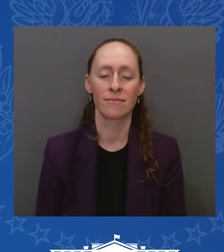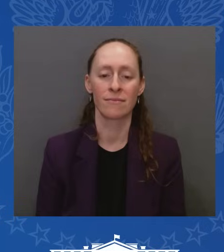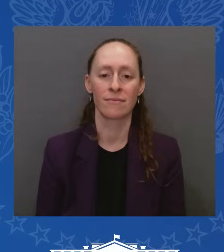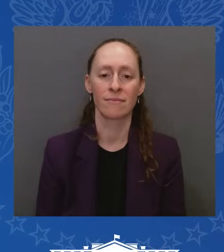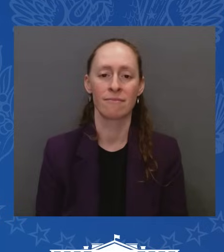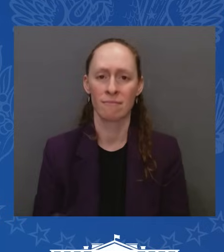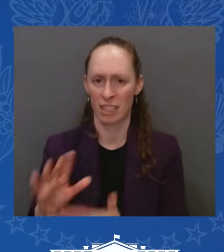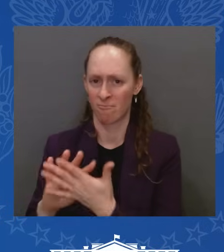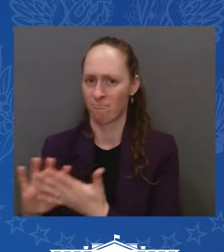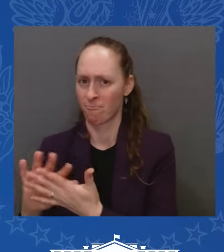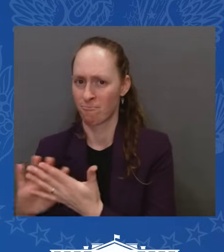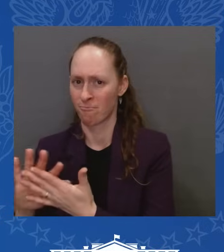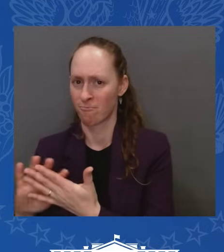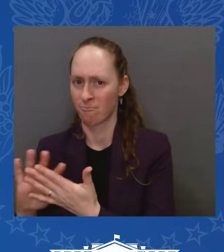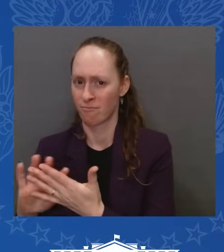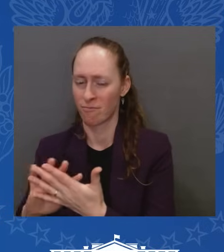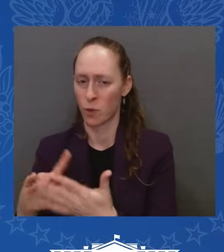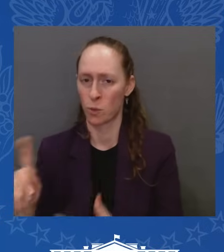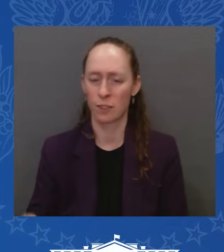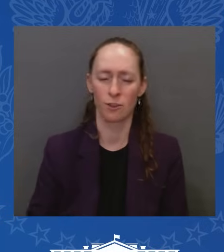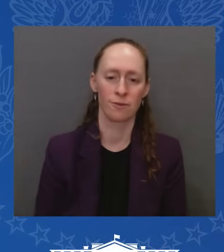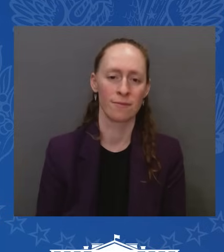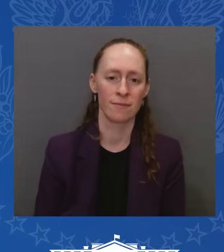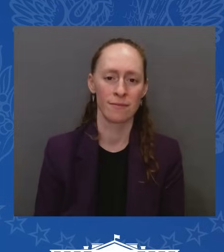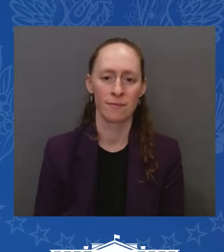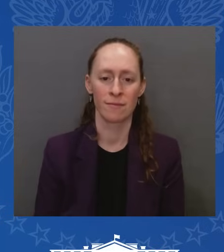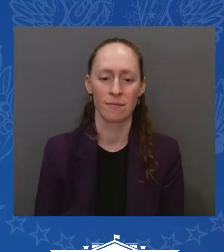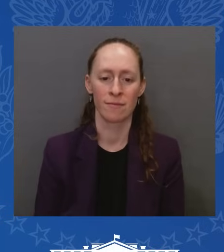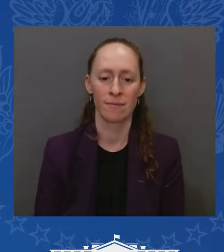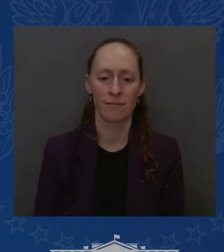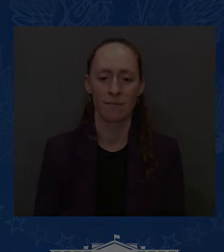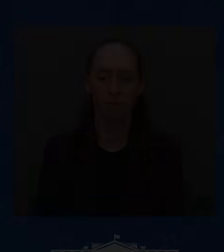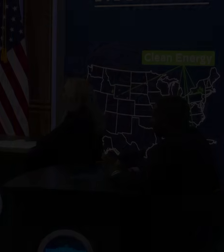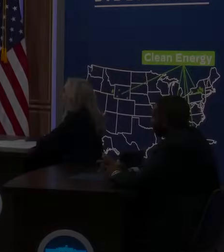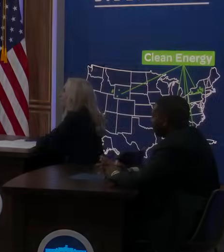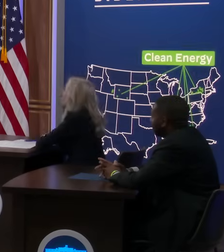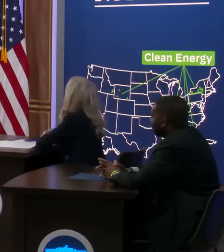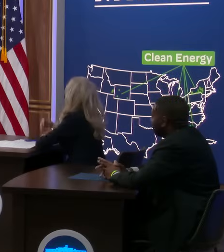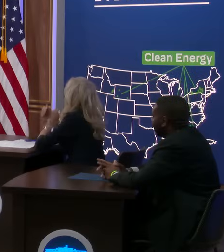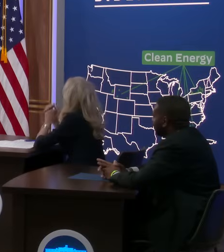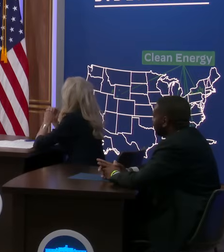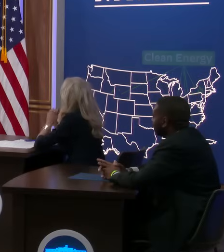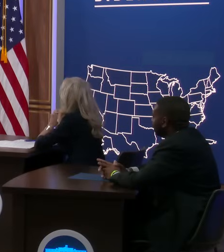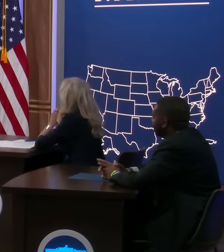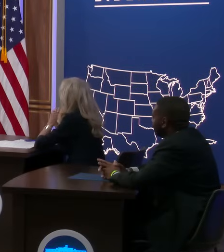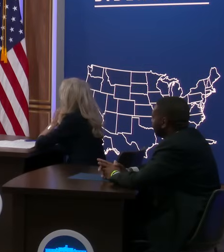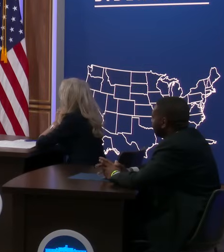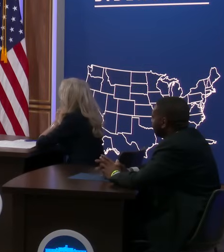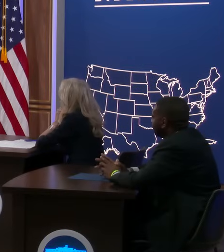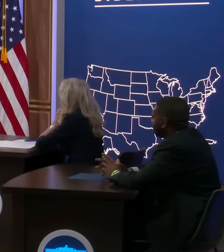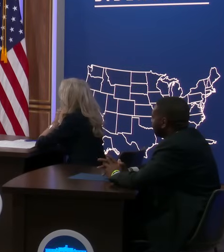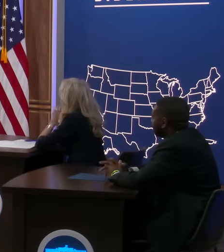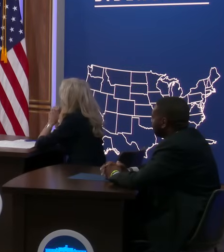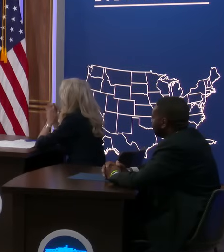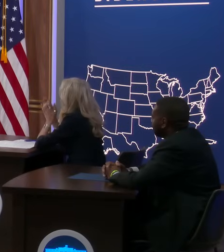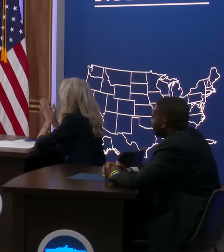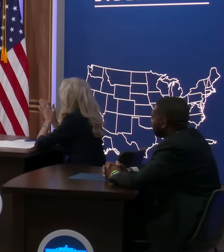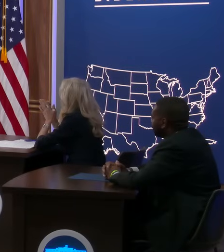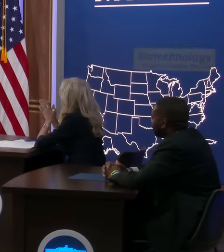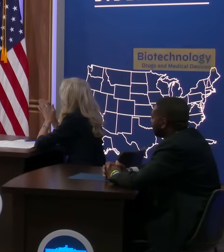The Press: Any comment on the new hostages that were just released? The Press: Has there been any progress on that front, Mr. President? The President: Secretary Raimondo: Hello, everybody. Good afternoon and thank you for joining us